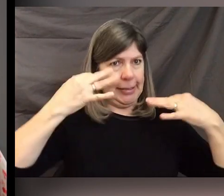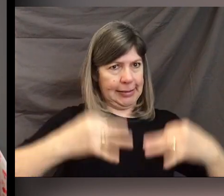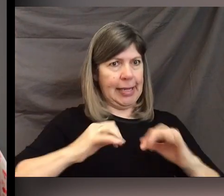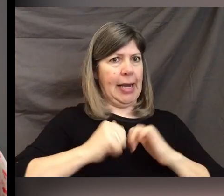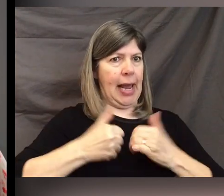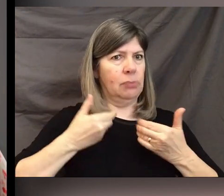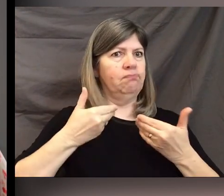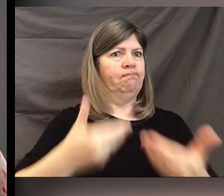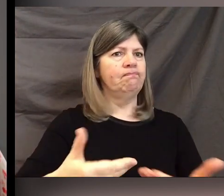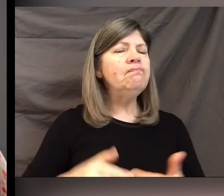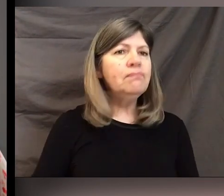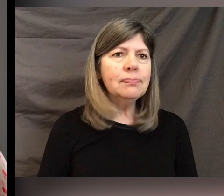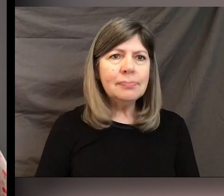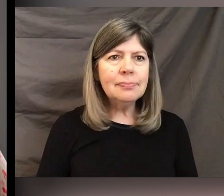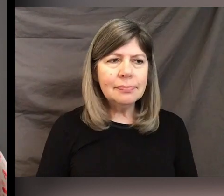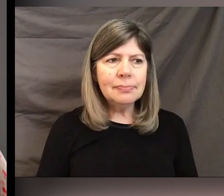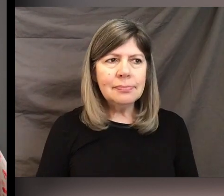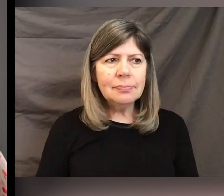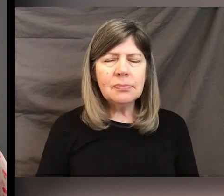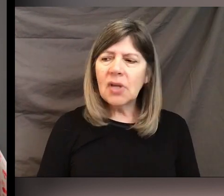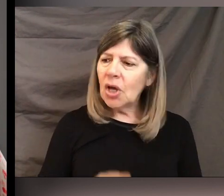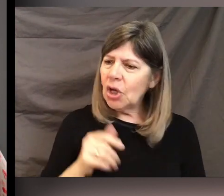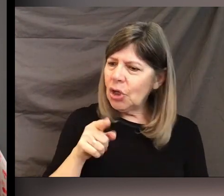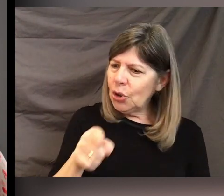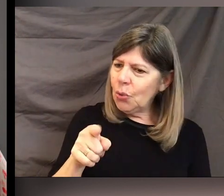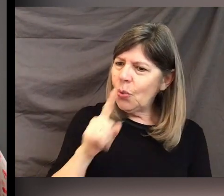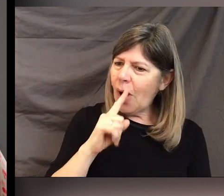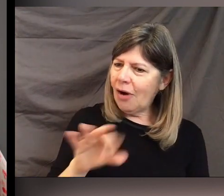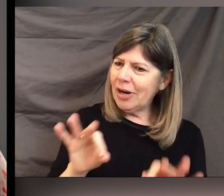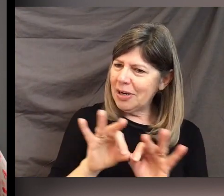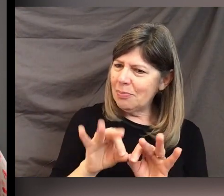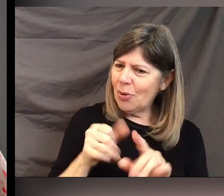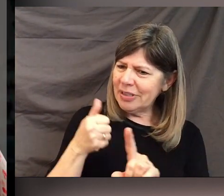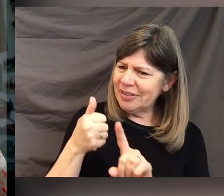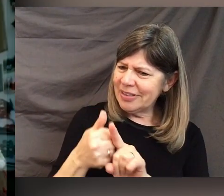Well you are also a pretty important self-advocate in the state of Wisconsin.